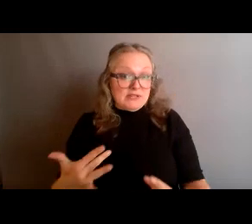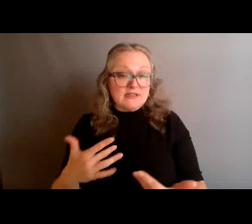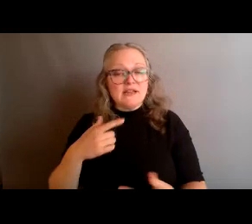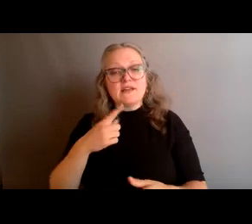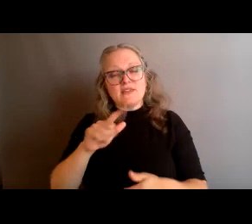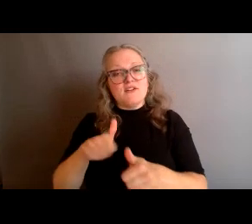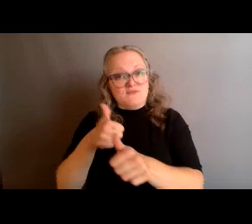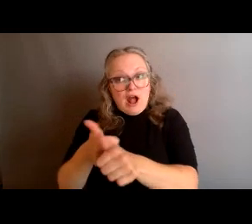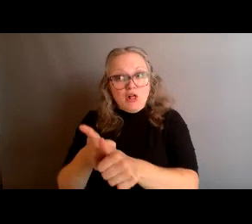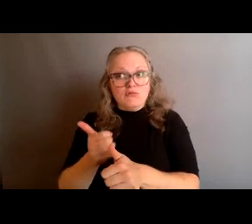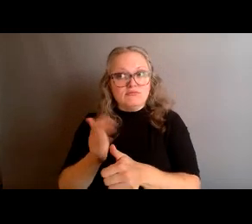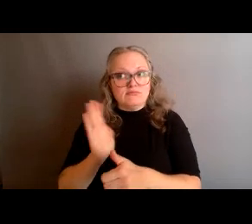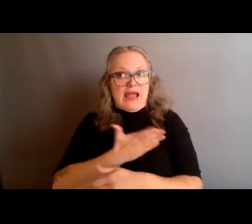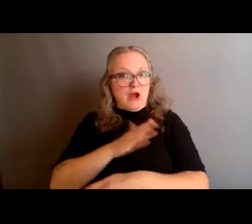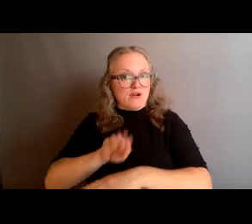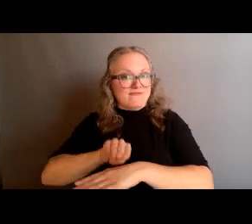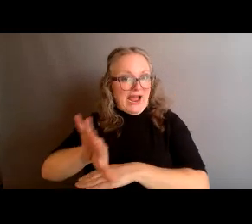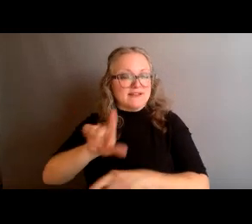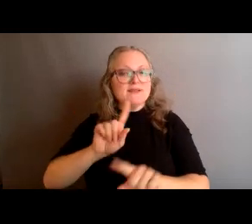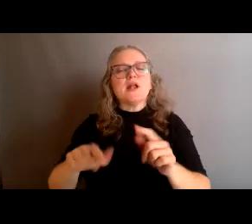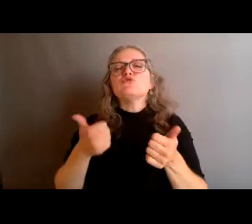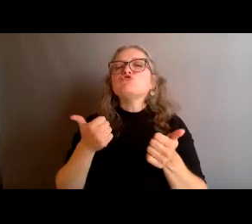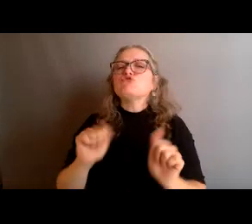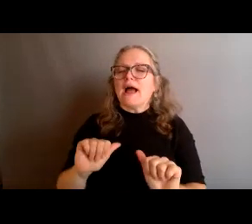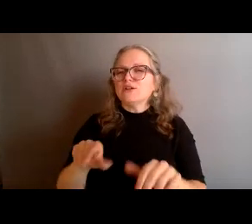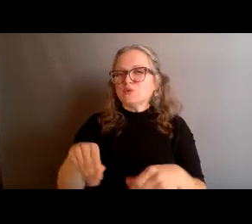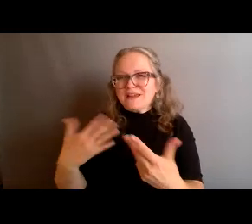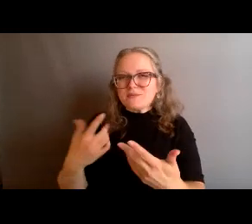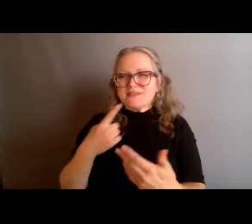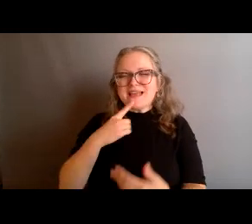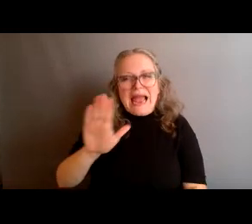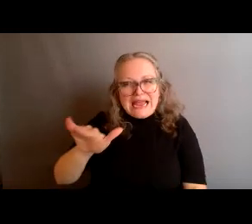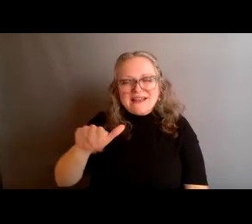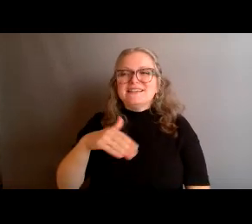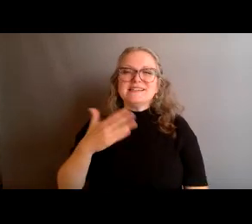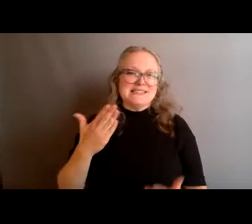give them, but I would try to give them look. It's probably not.